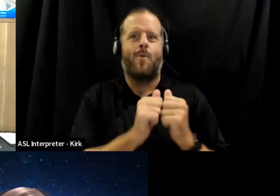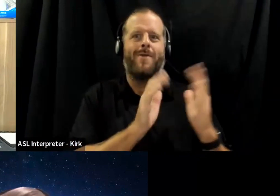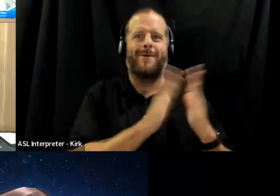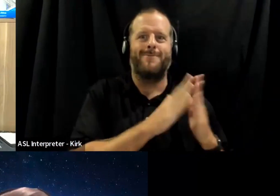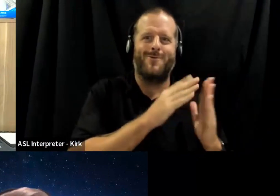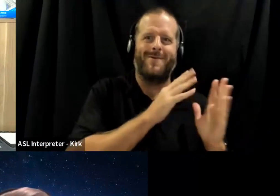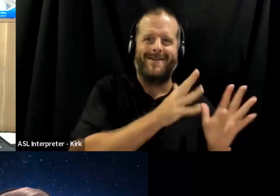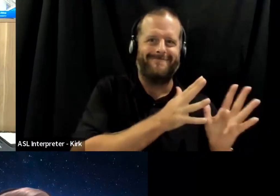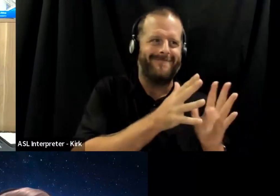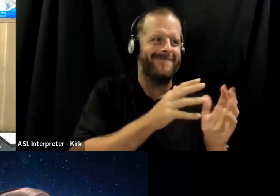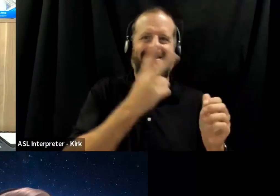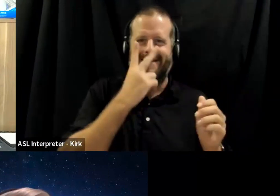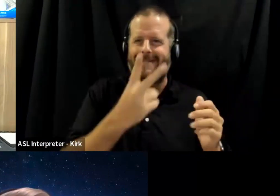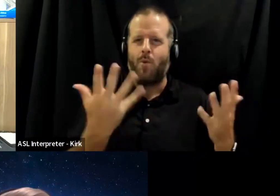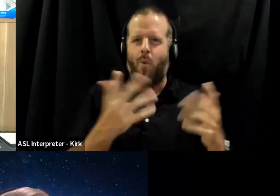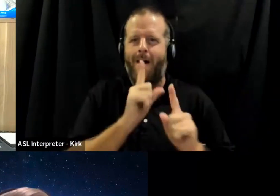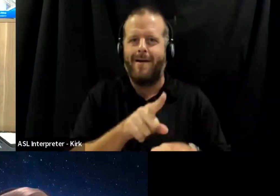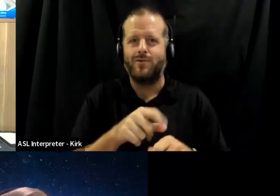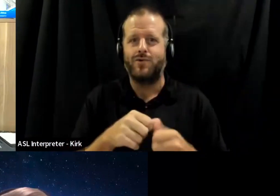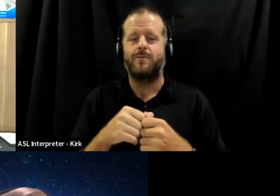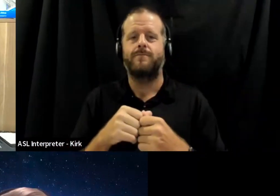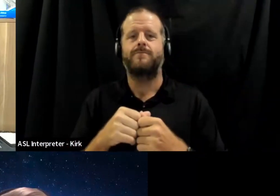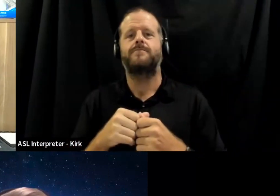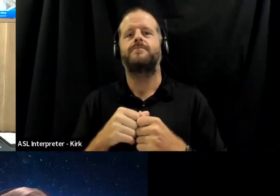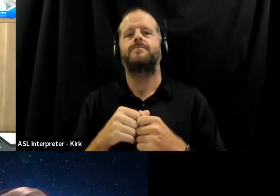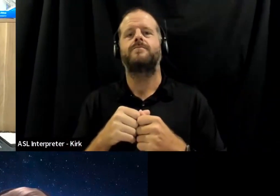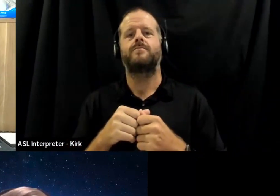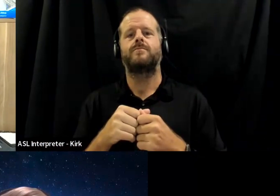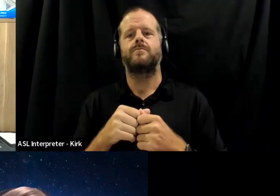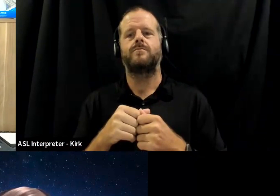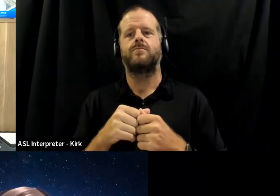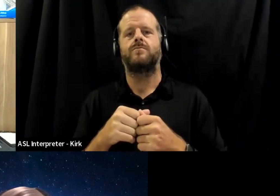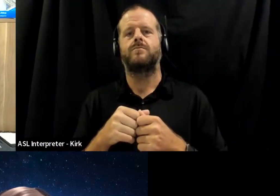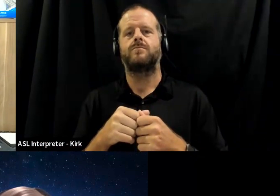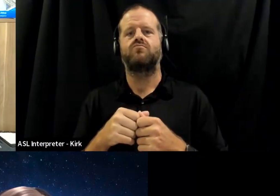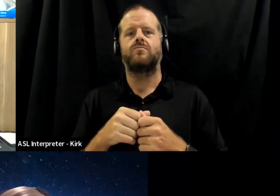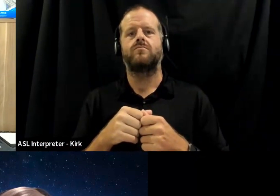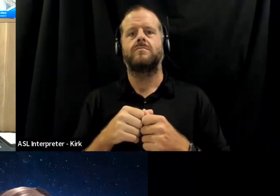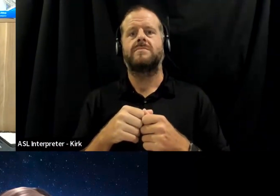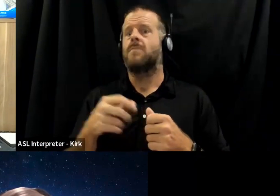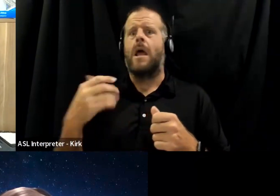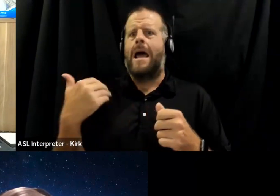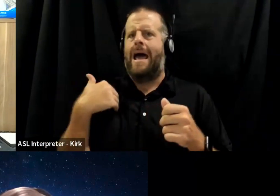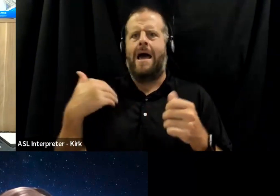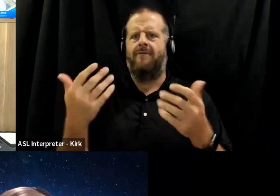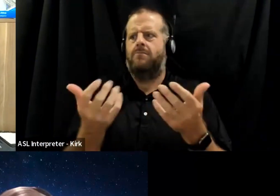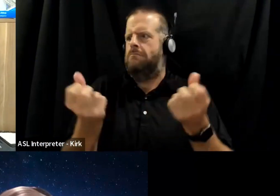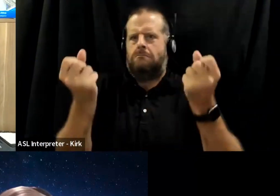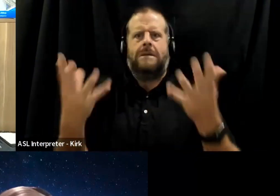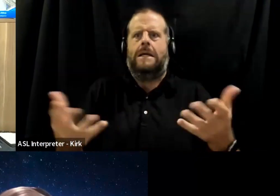You have a time tested retinue of strategies that you can use.